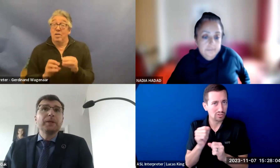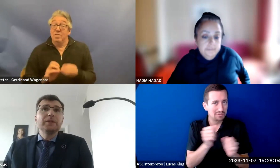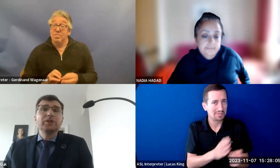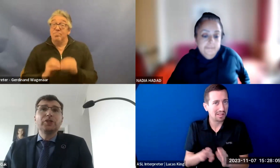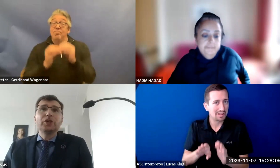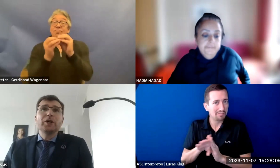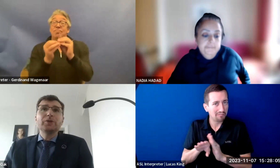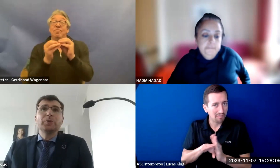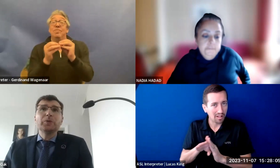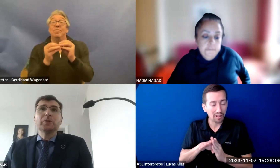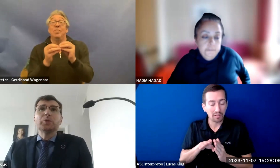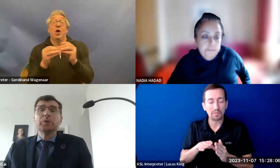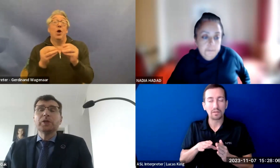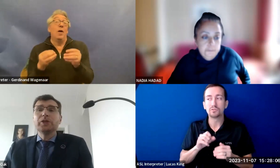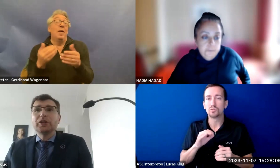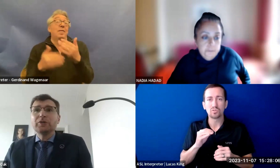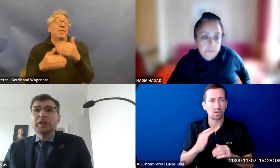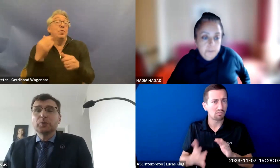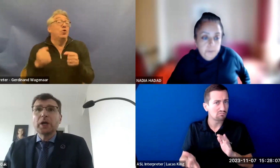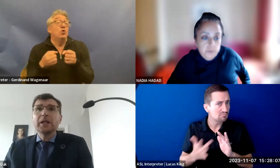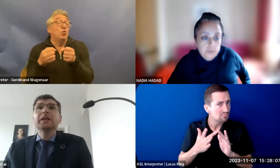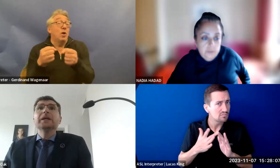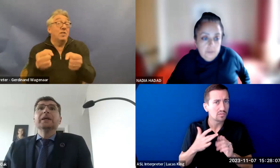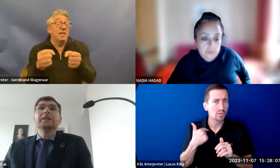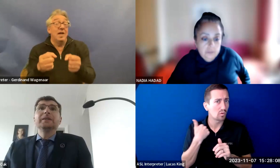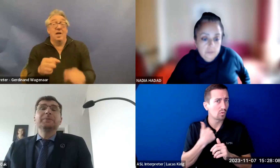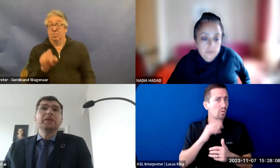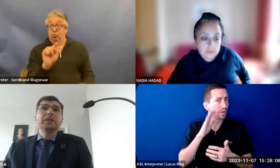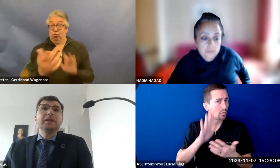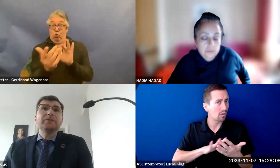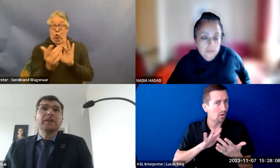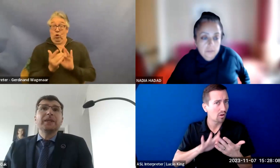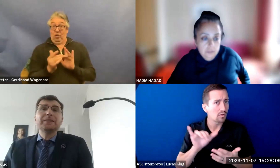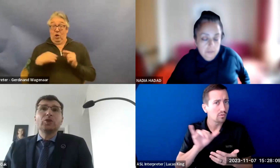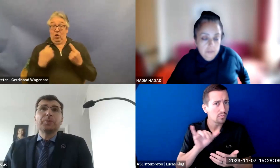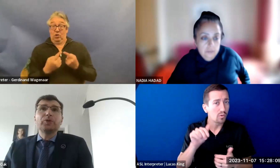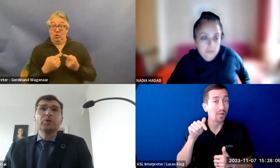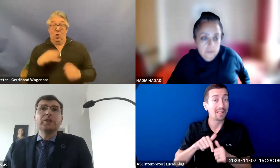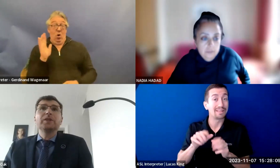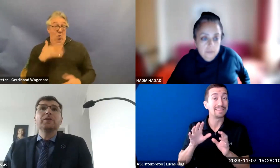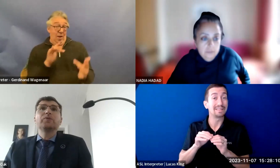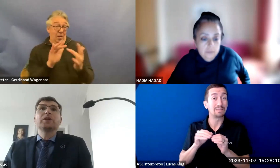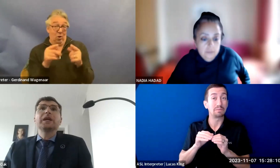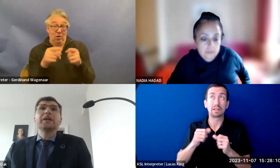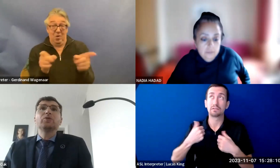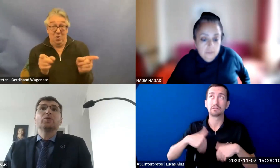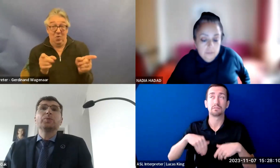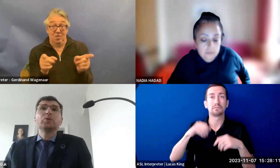Please reach out. We will reach out as well. This meeting is a great opportunity for GLAD